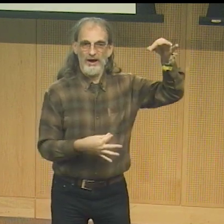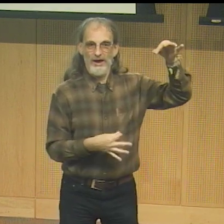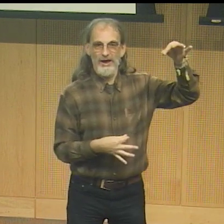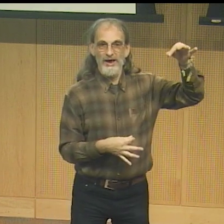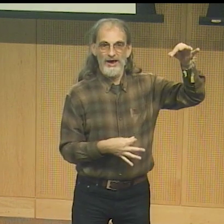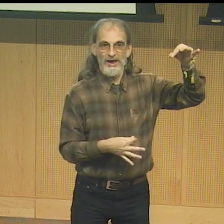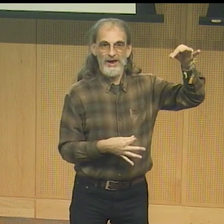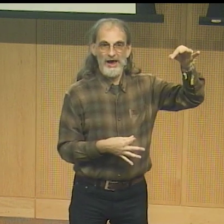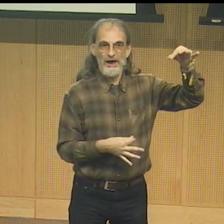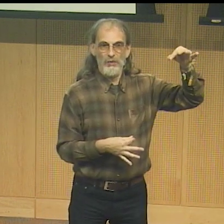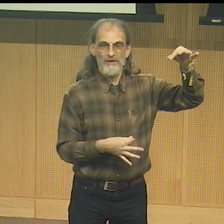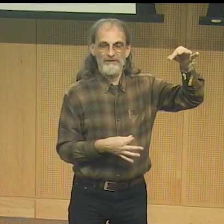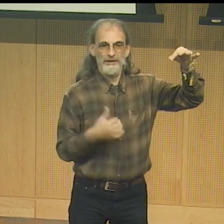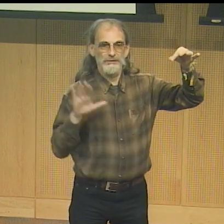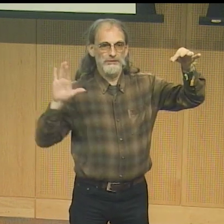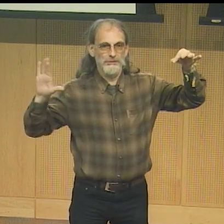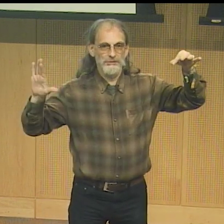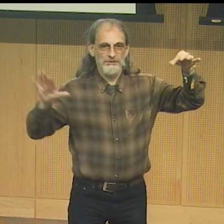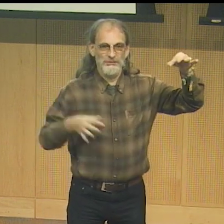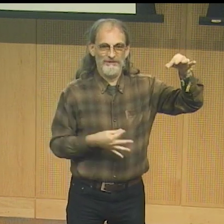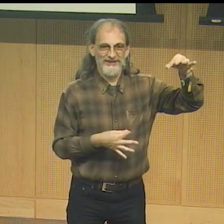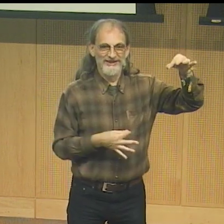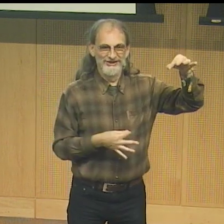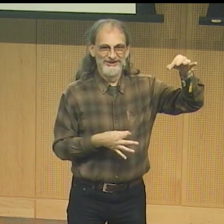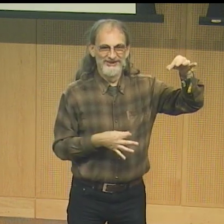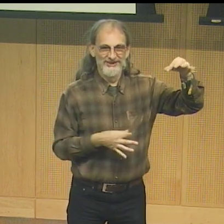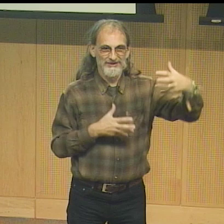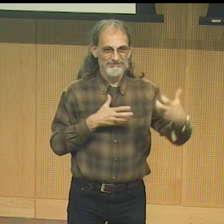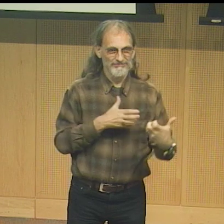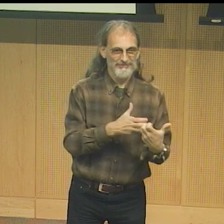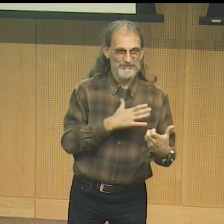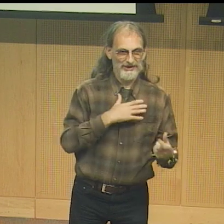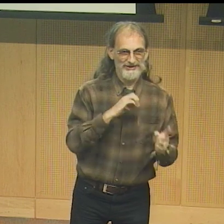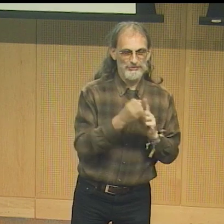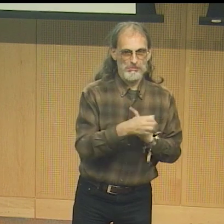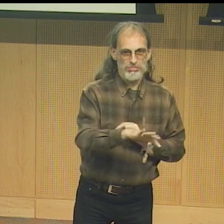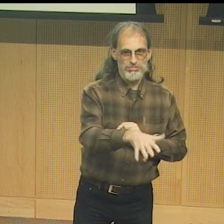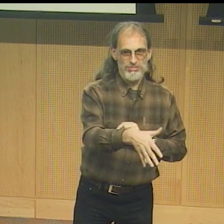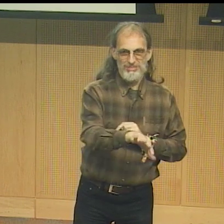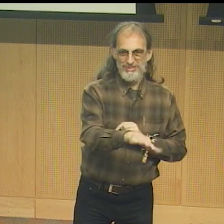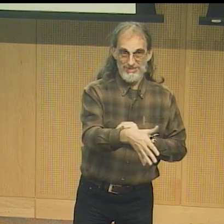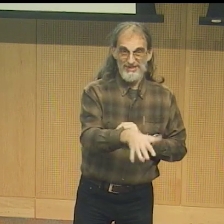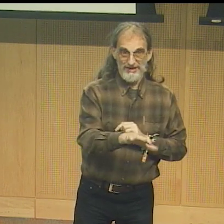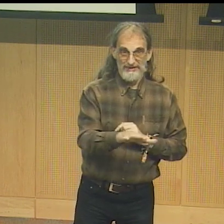We need to have individuals who are qualified. The problem is their qualifications are from